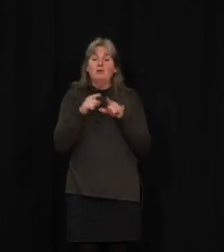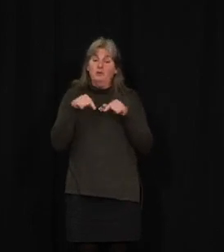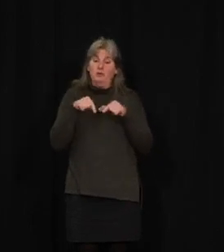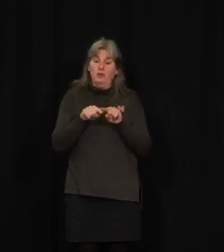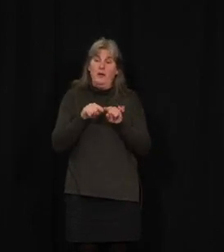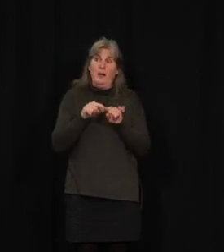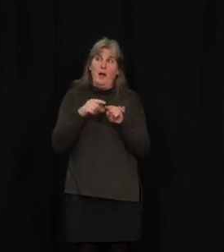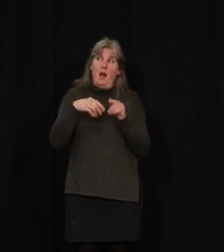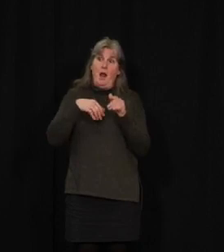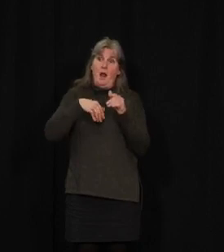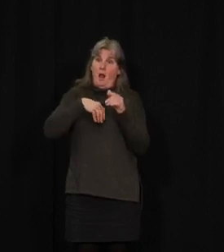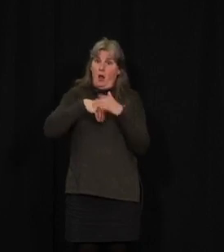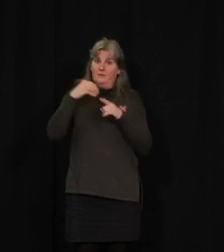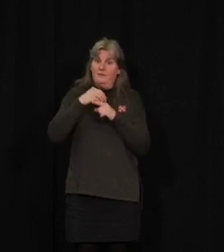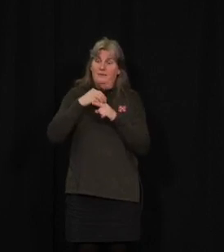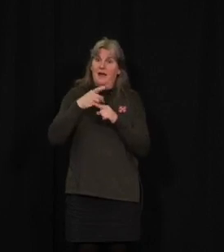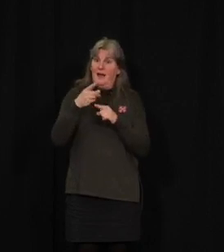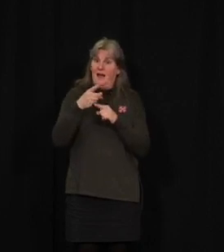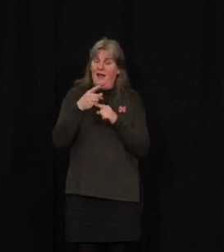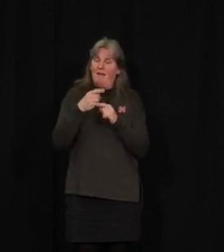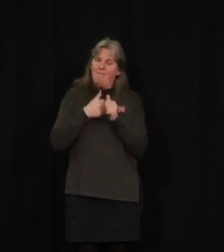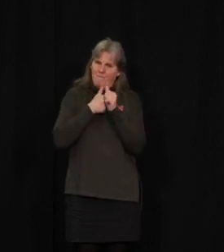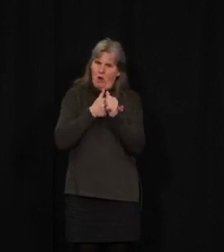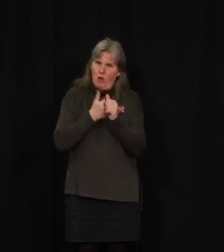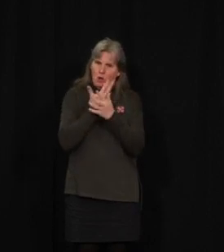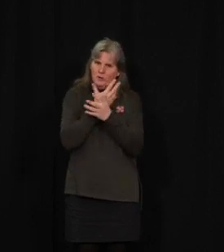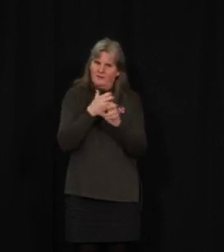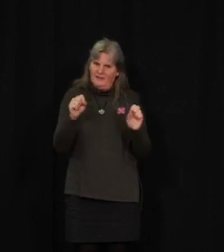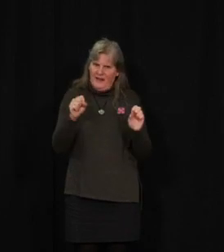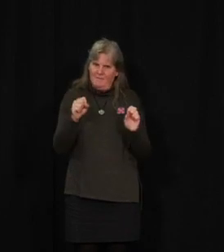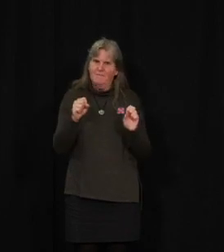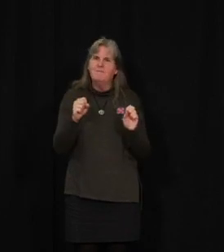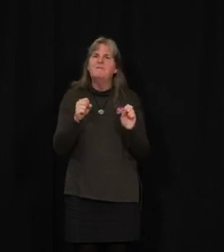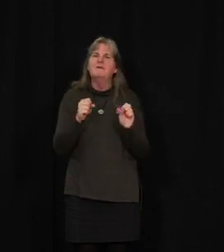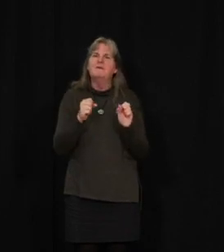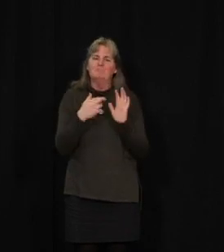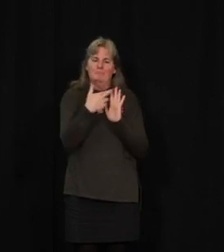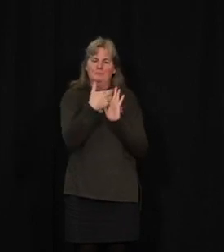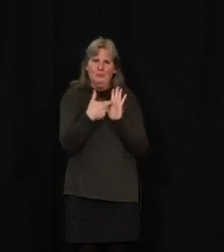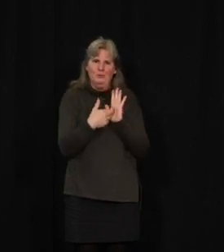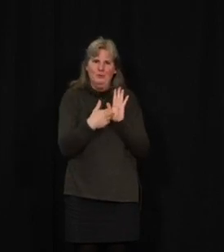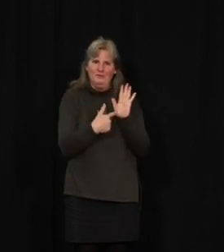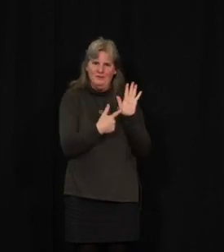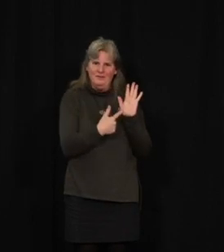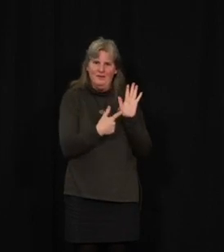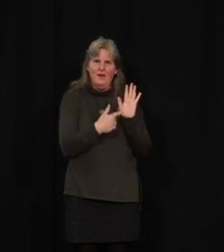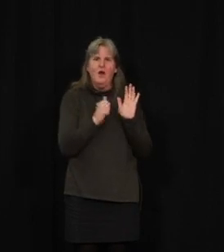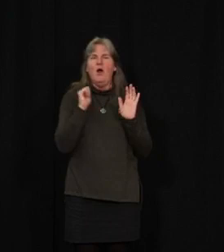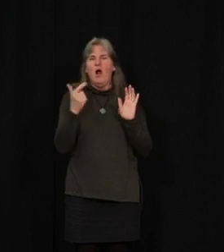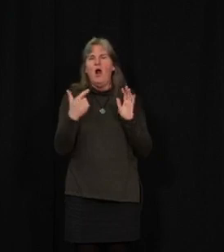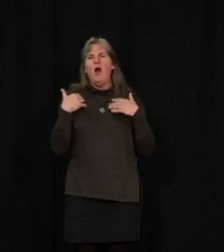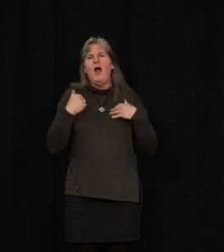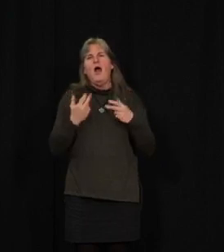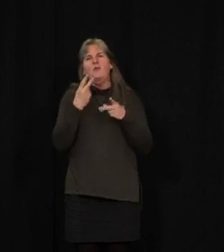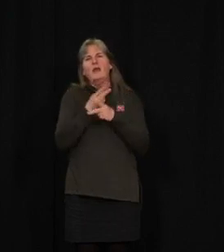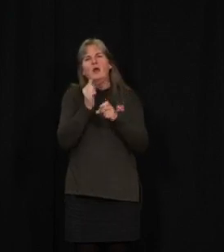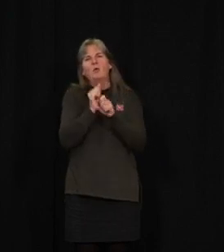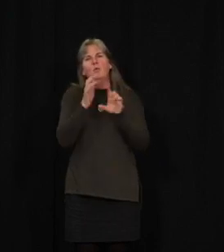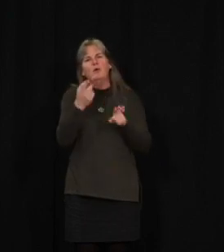social gatherings, I want to mae sure that all of our healthcare providers who have been asked to avoid social gatherings while nt